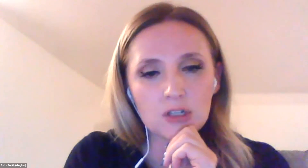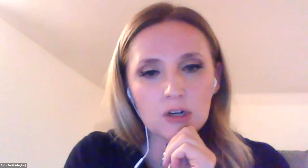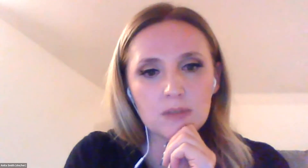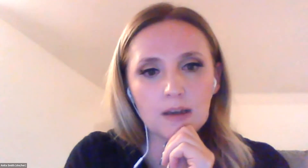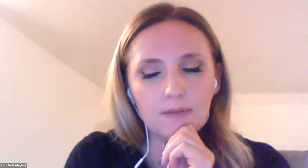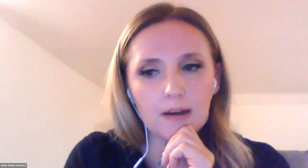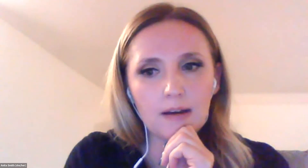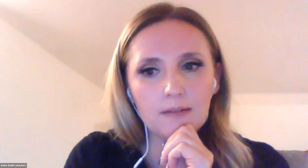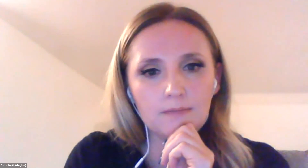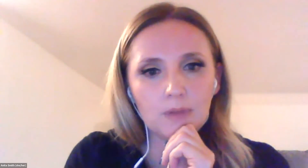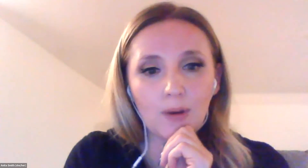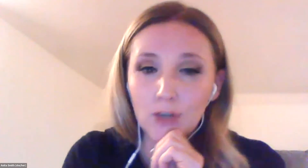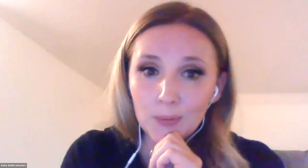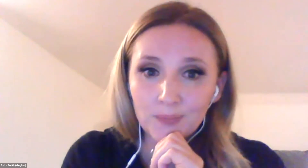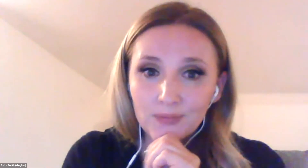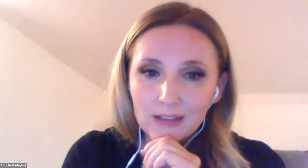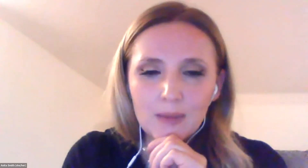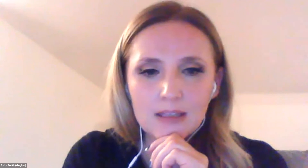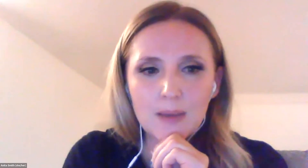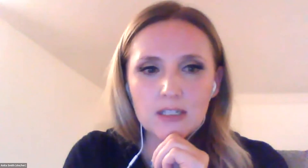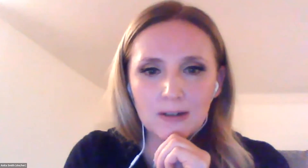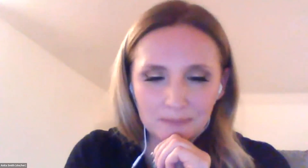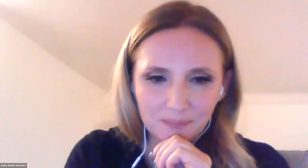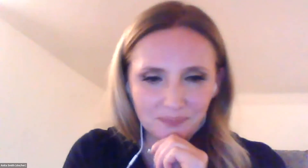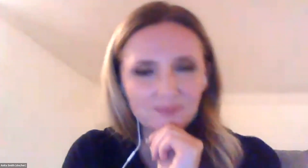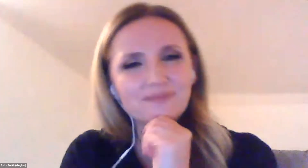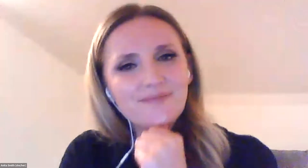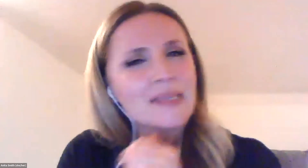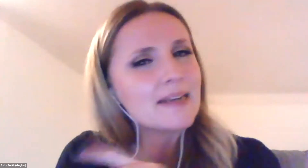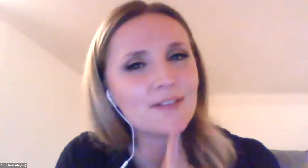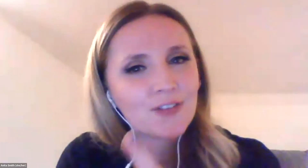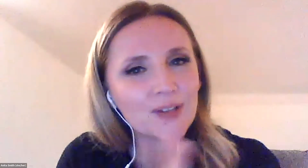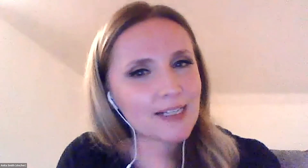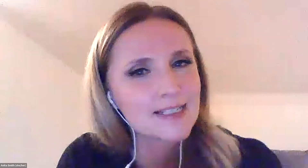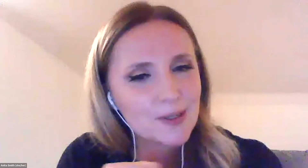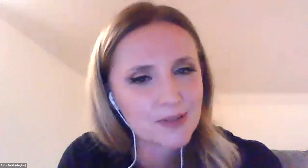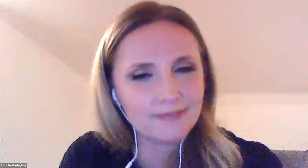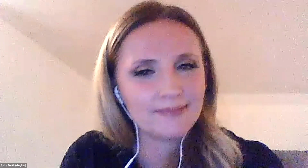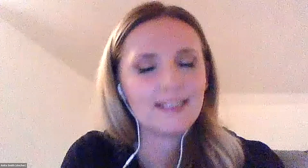in terms of the revenue that they made this past year. They never fully disclose,